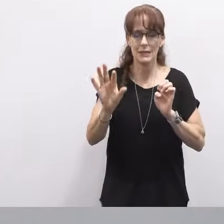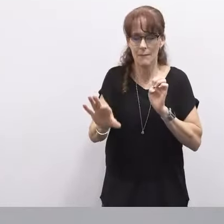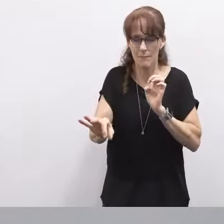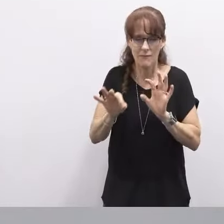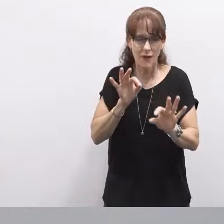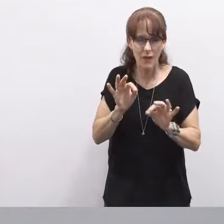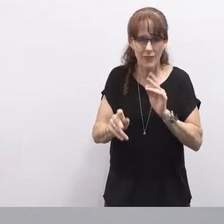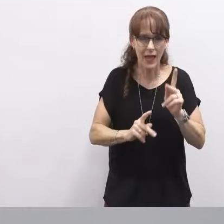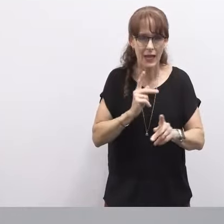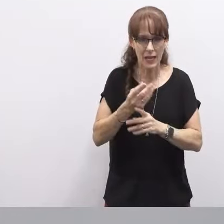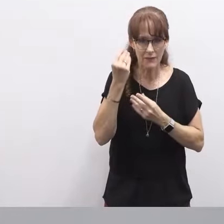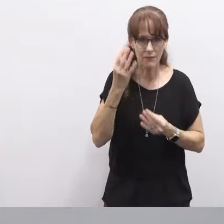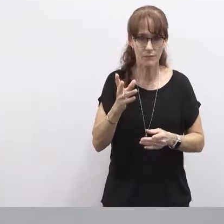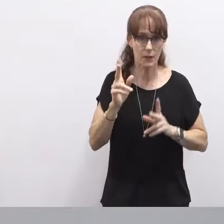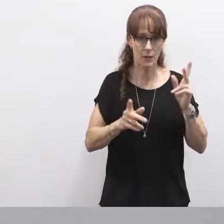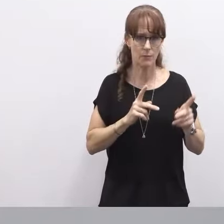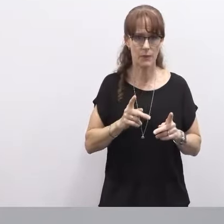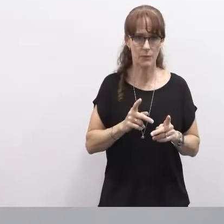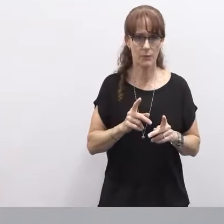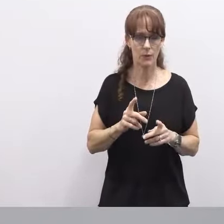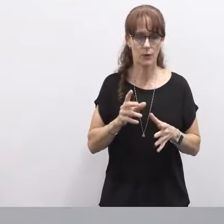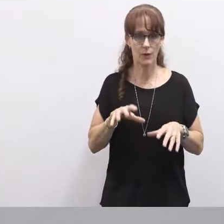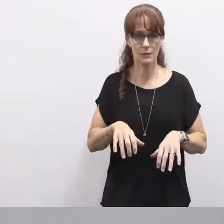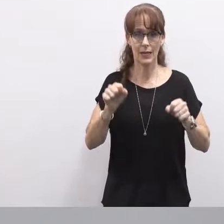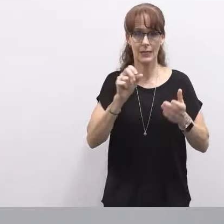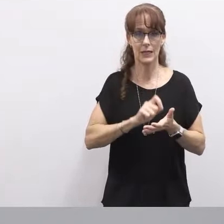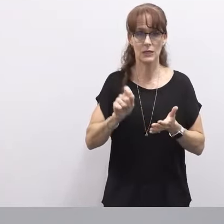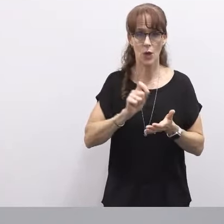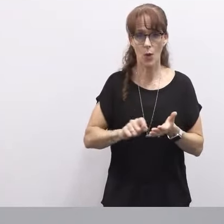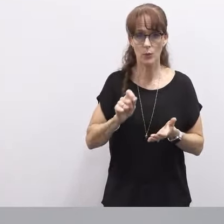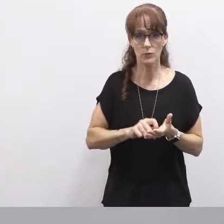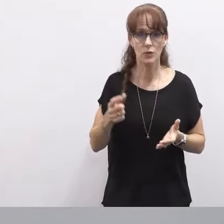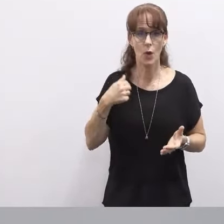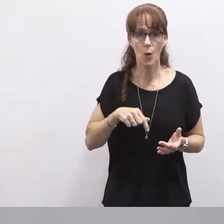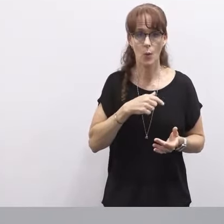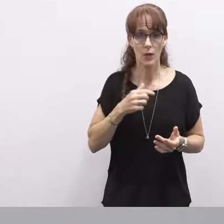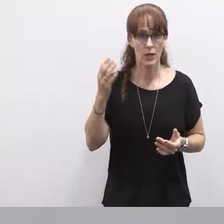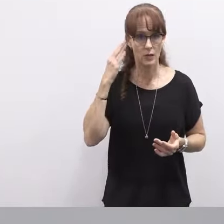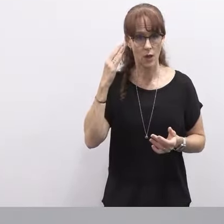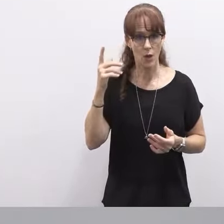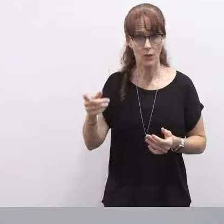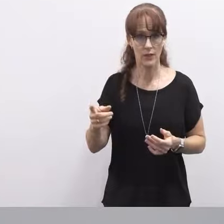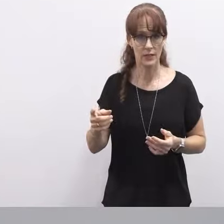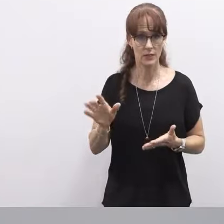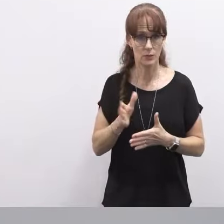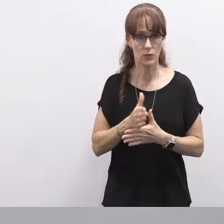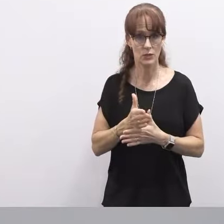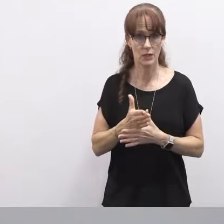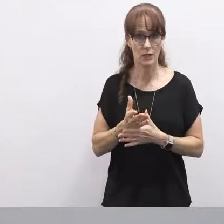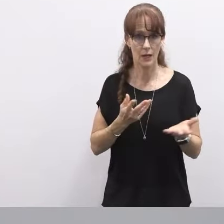so that it folks are taking notes at the DELAC meeting that we know these were shared in Khmer, in Spanish